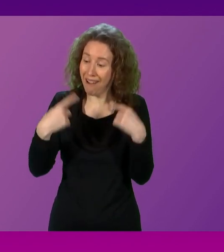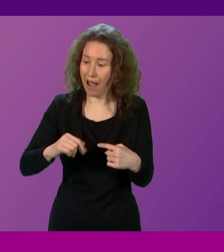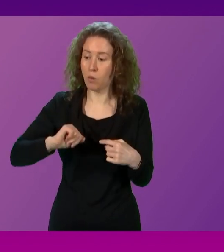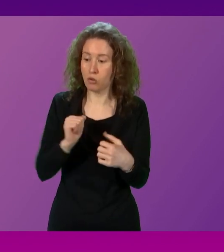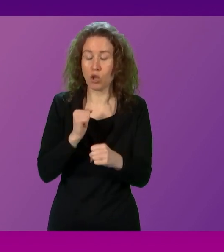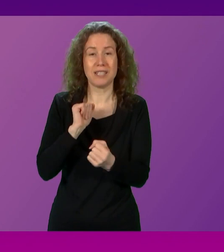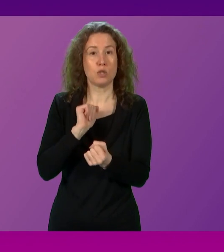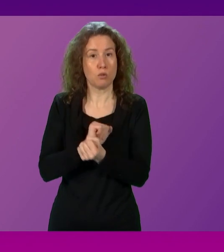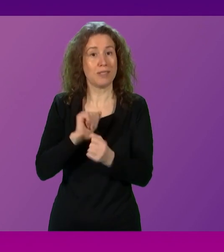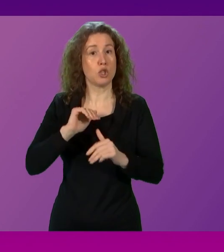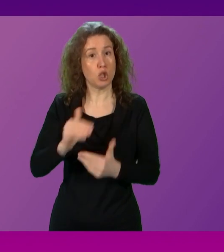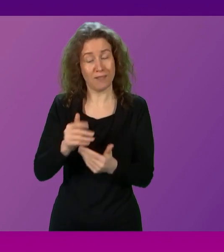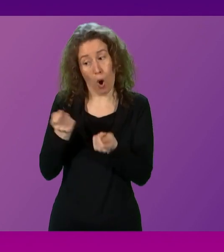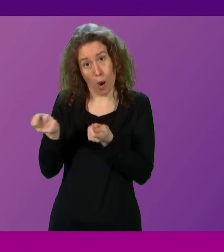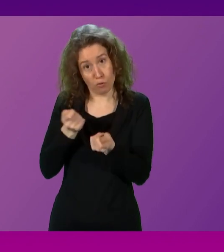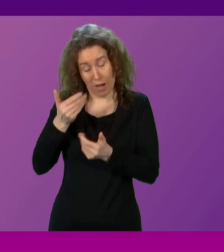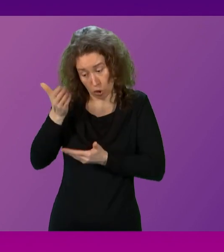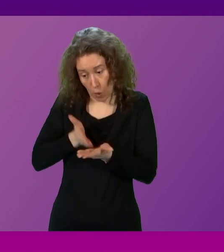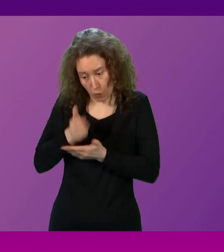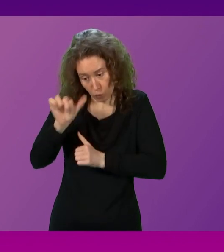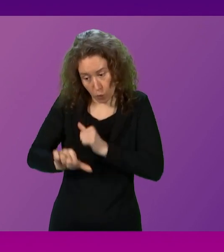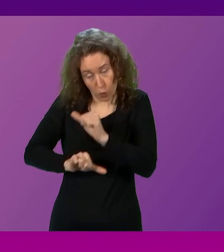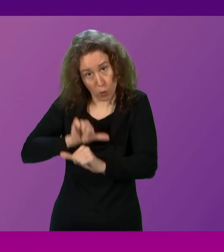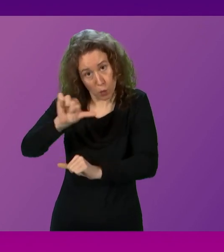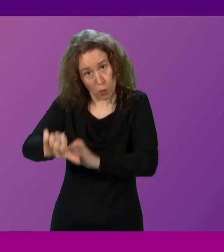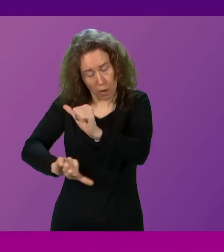Service to give effect, operationally, to the decisions that it has taken.